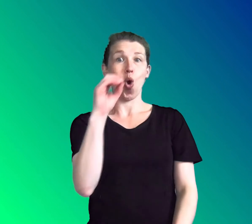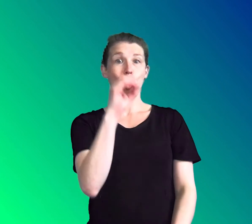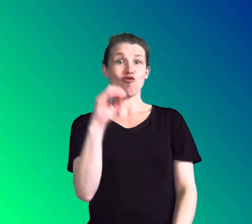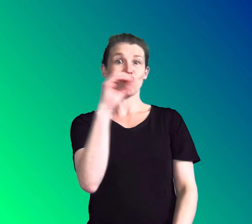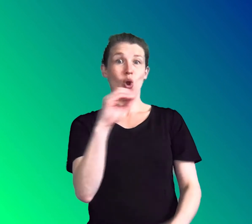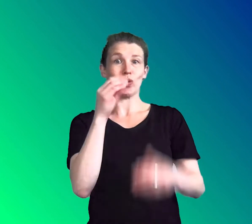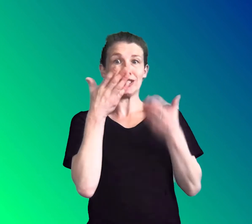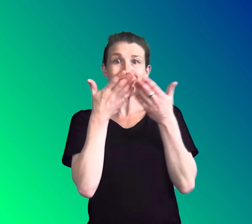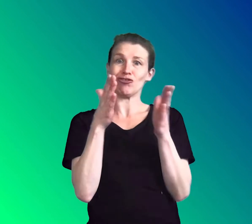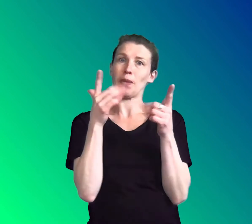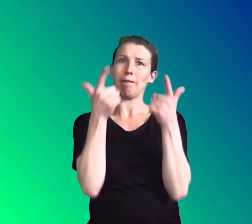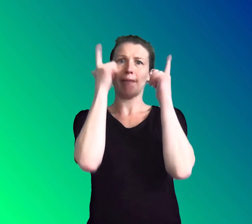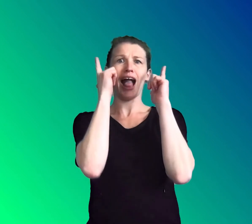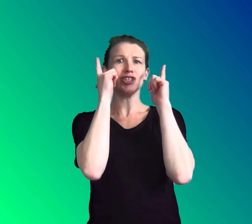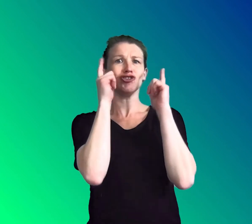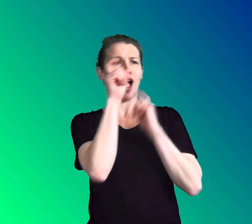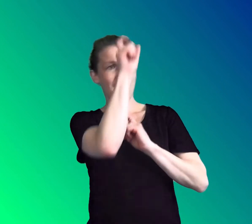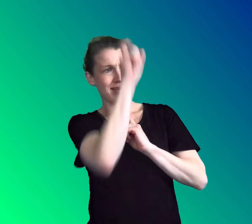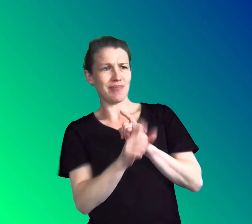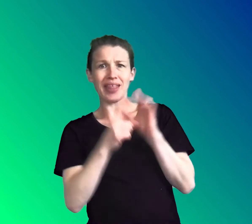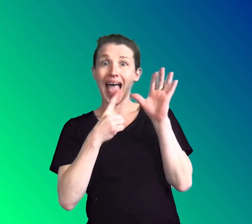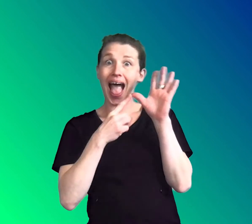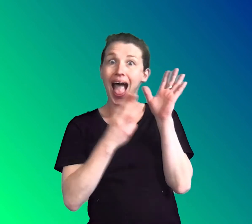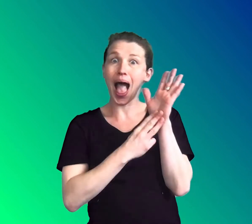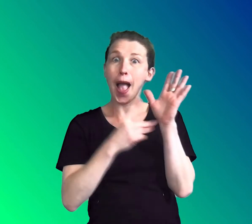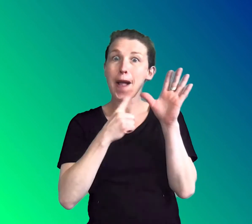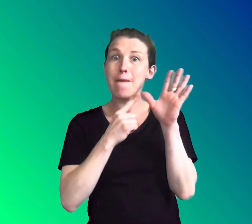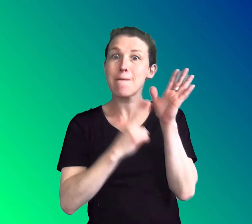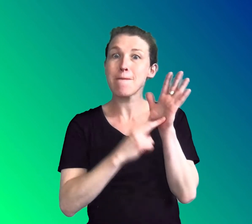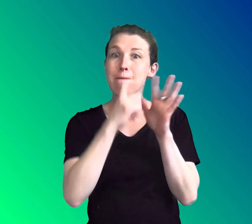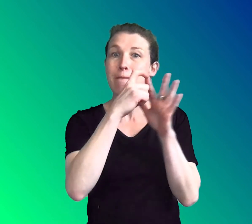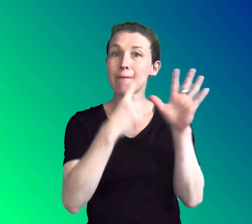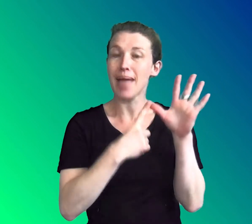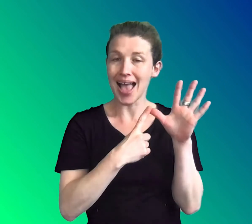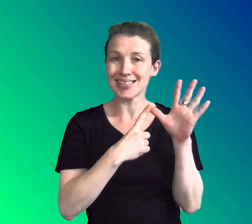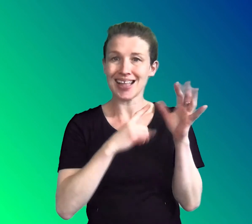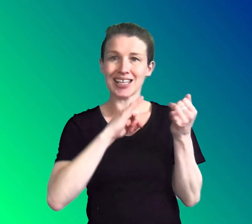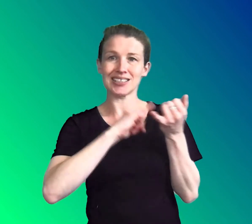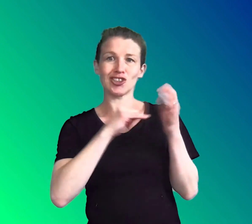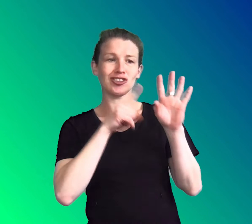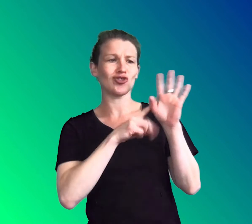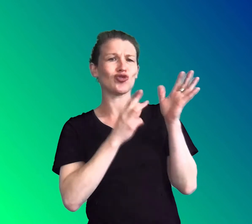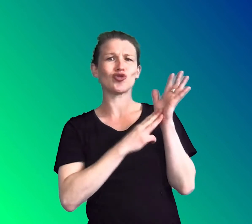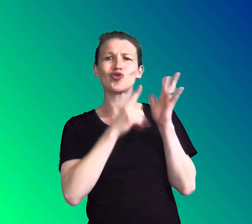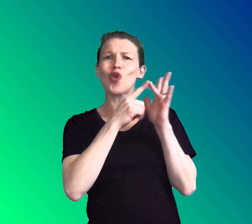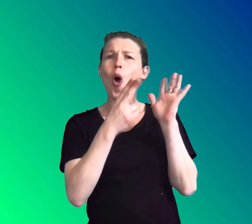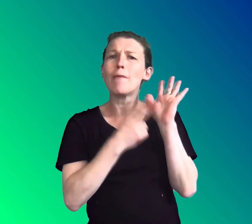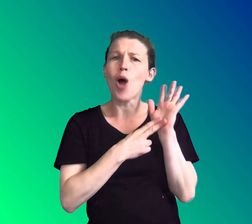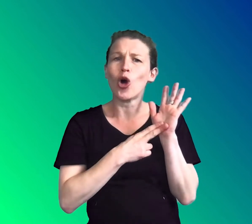The general manager of Orokonui Eco Sanctuary, Amanda Symon,